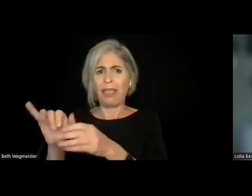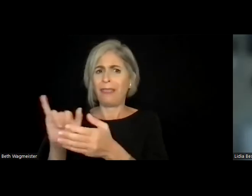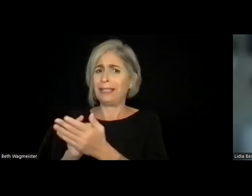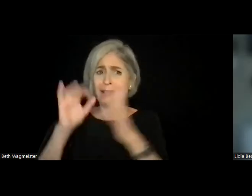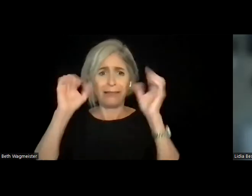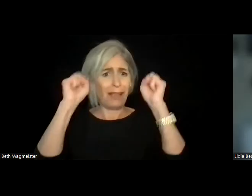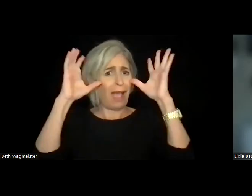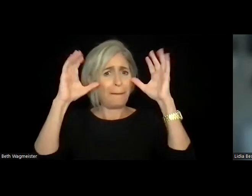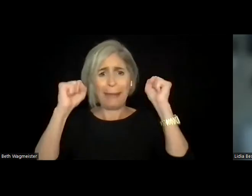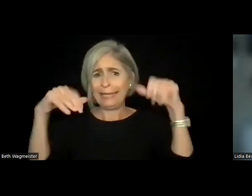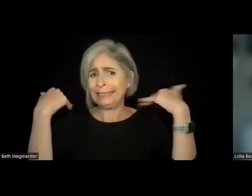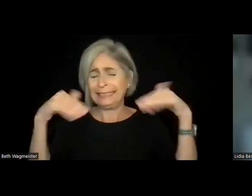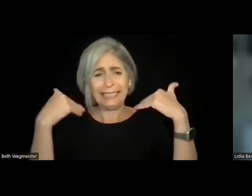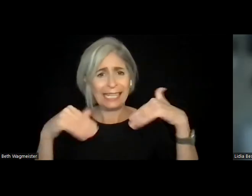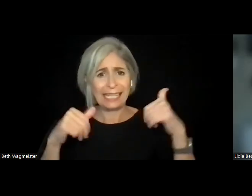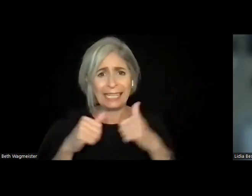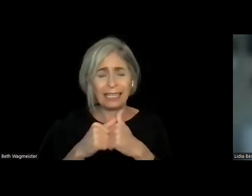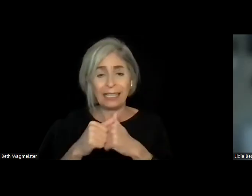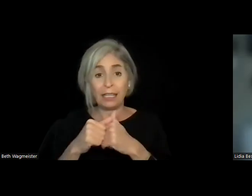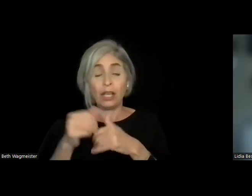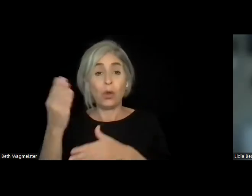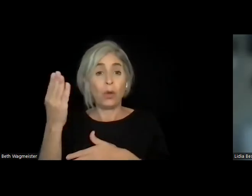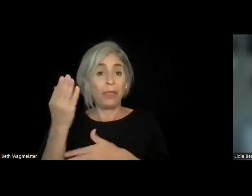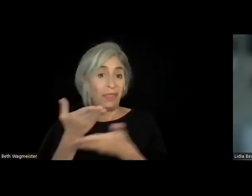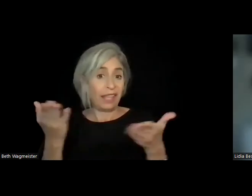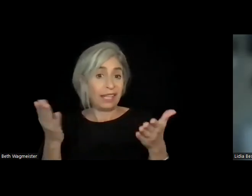the things they have. The way People with Disabilities adapt to the